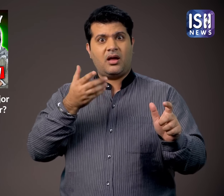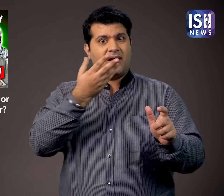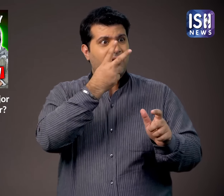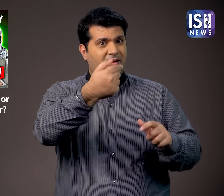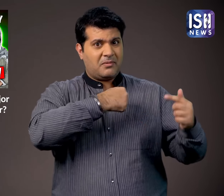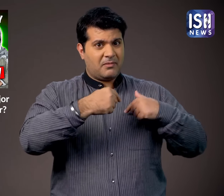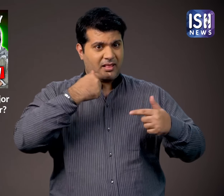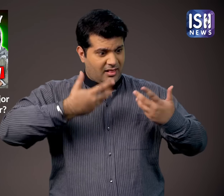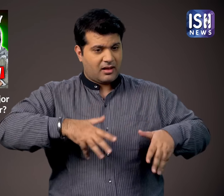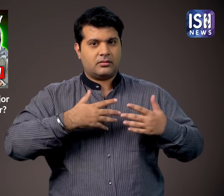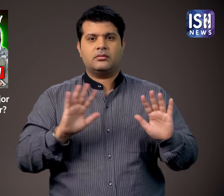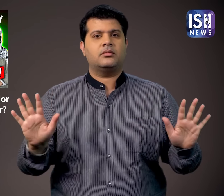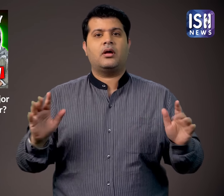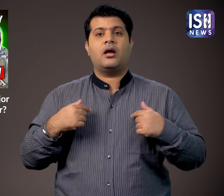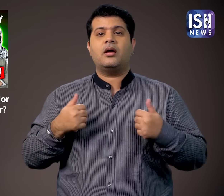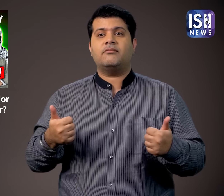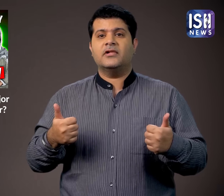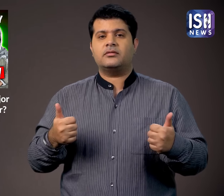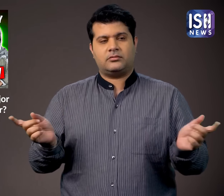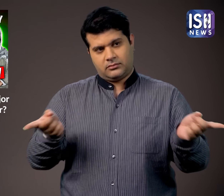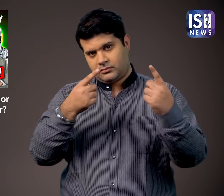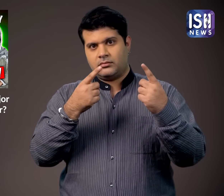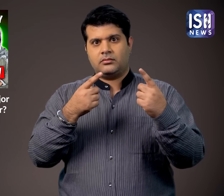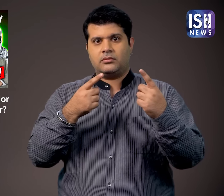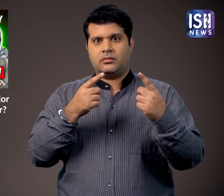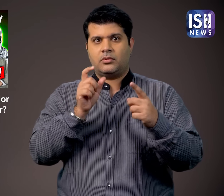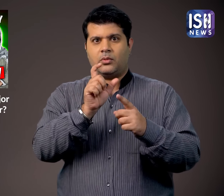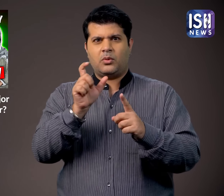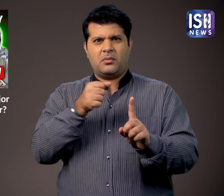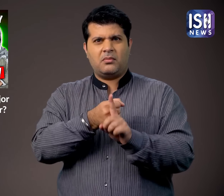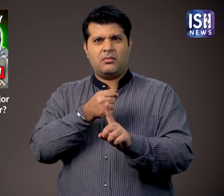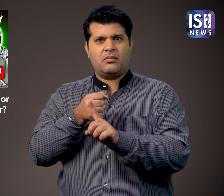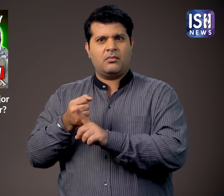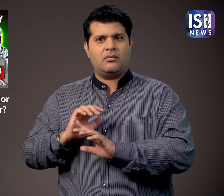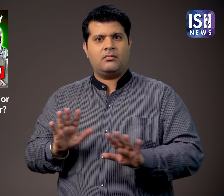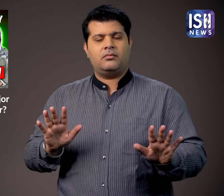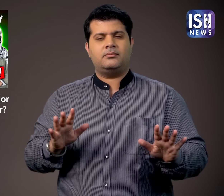He was seriously injured yet said "I am fine". He was fierce!